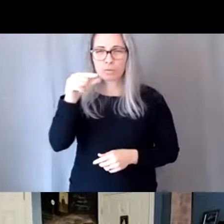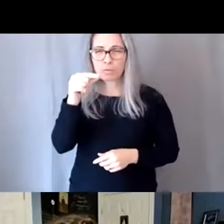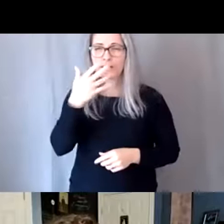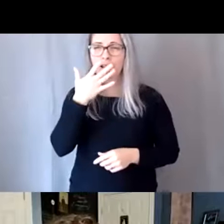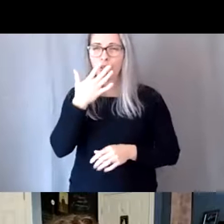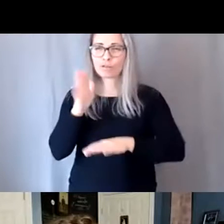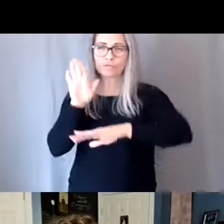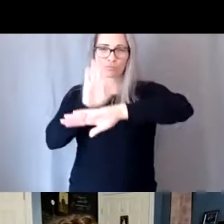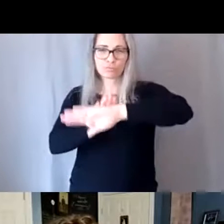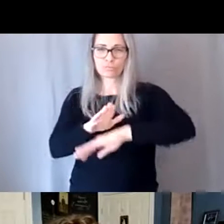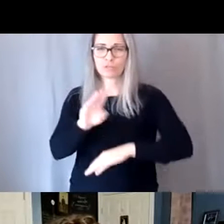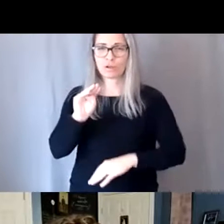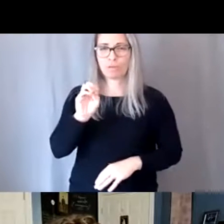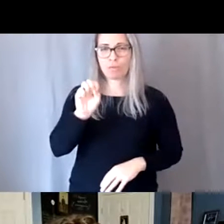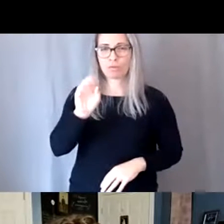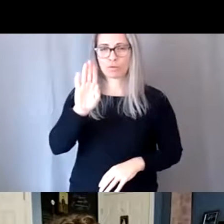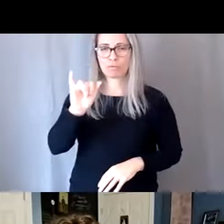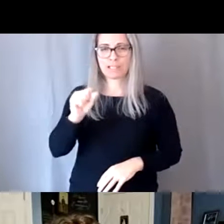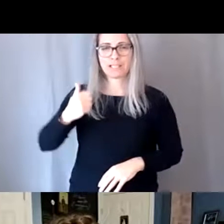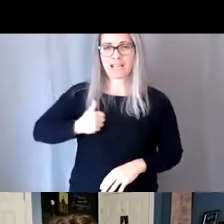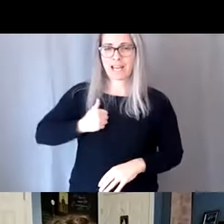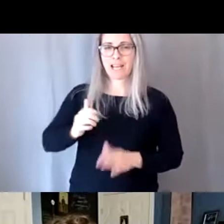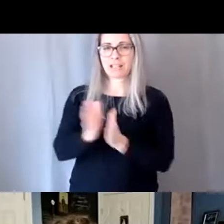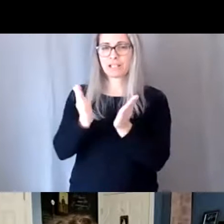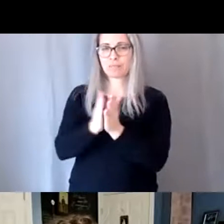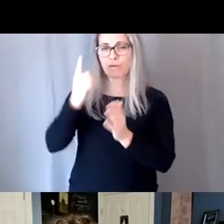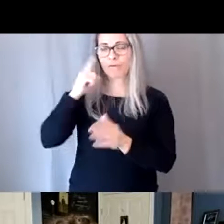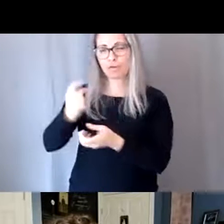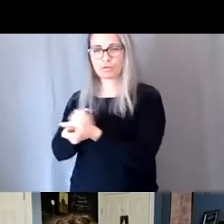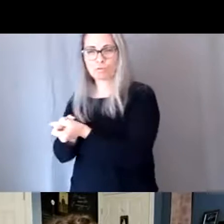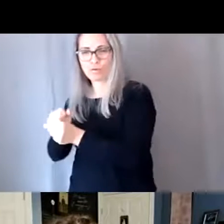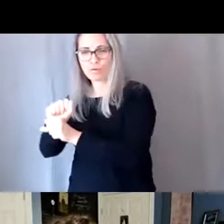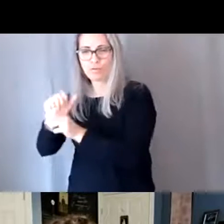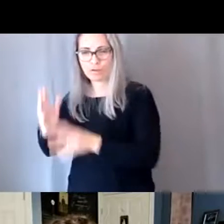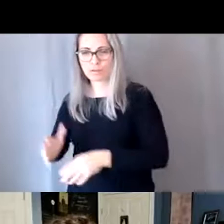and my title question on this slide is how is disability